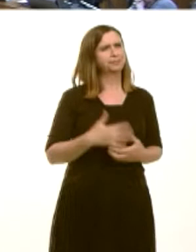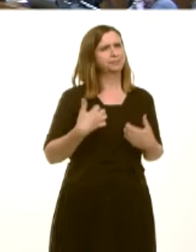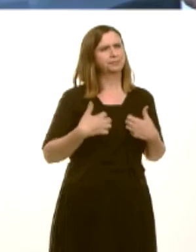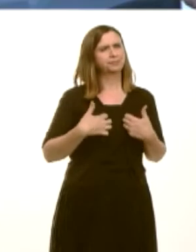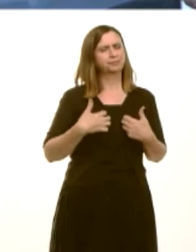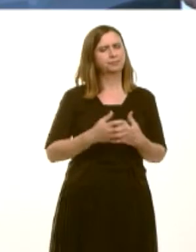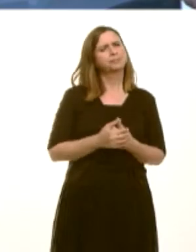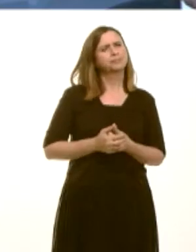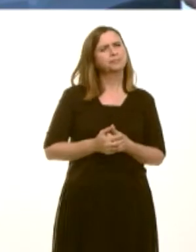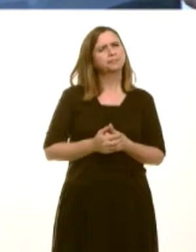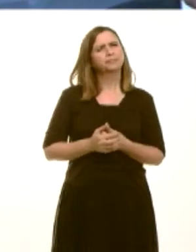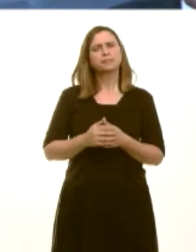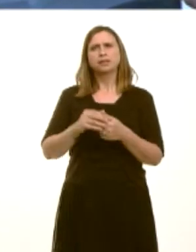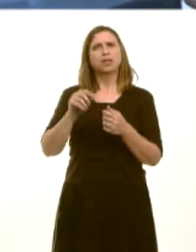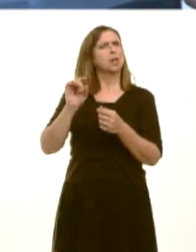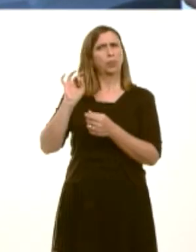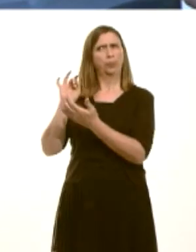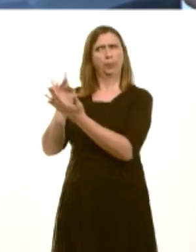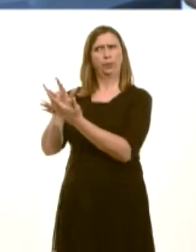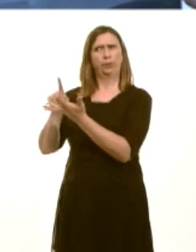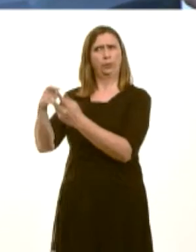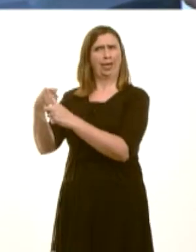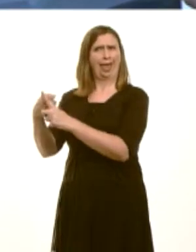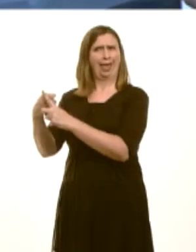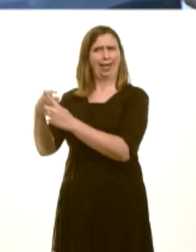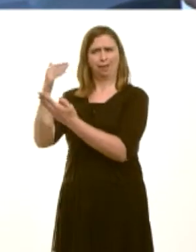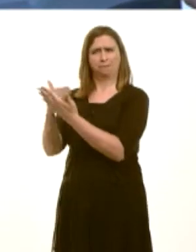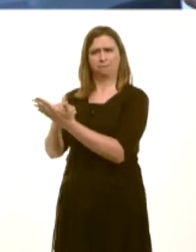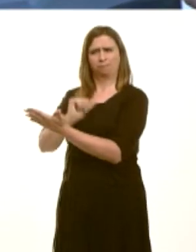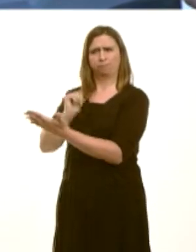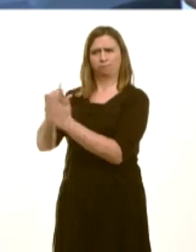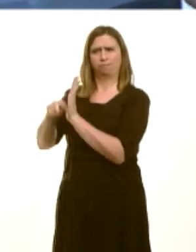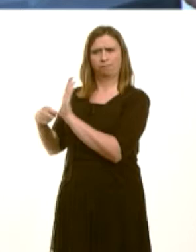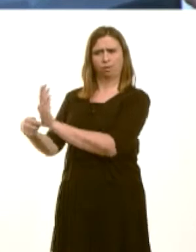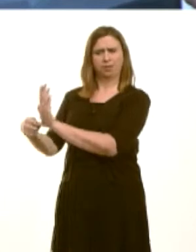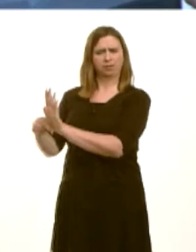that isn't in a UK one. I wonder which one Mr Balls and Mr Miliband would turn to first.